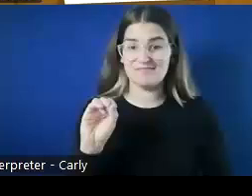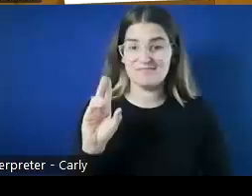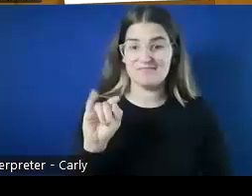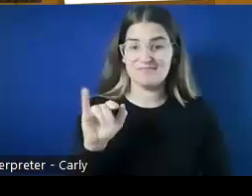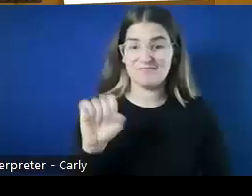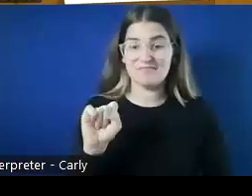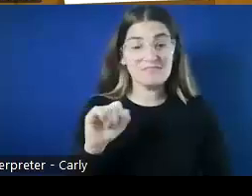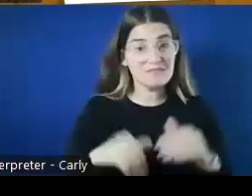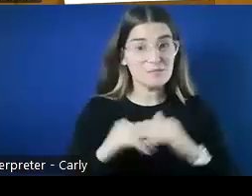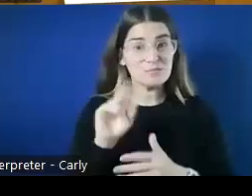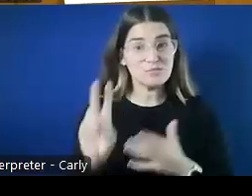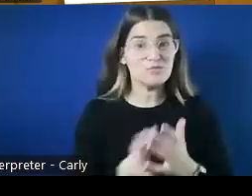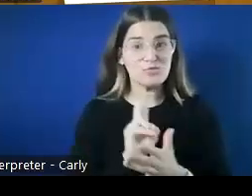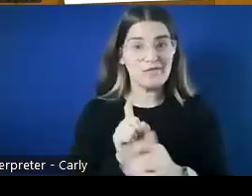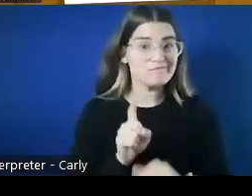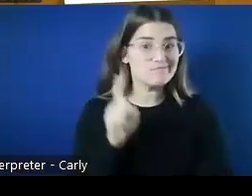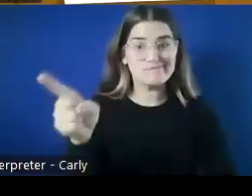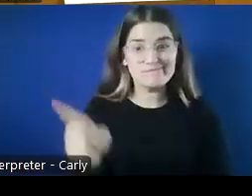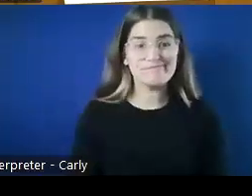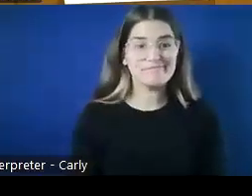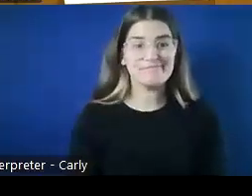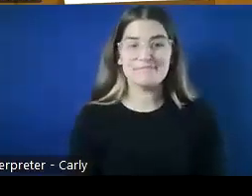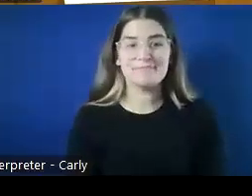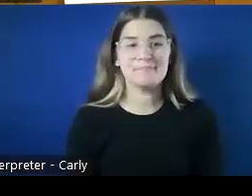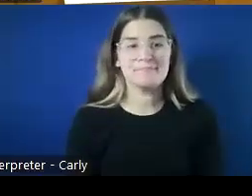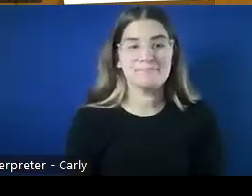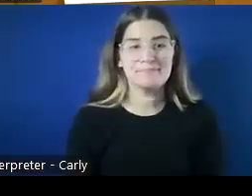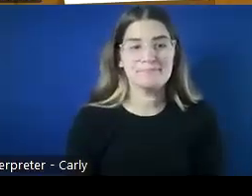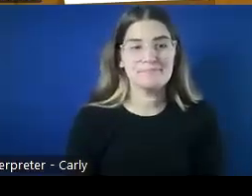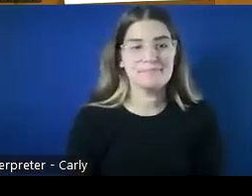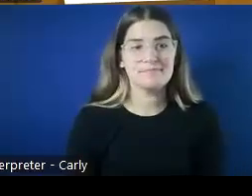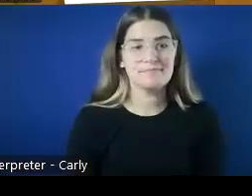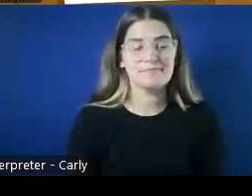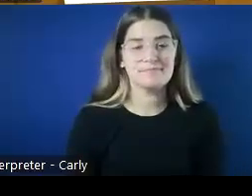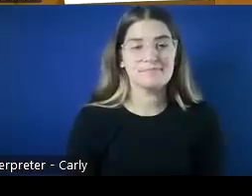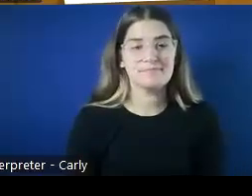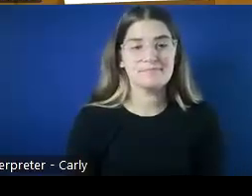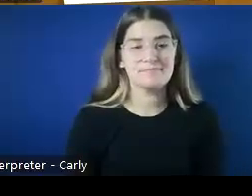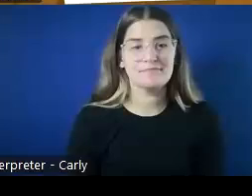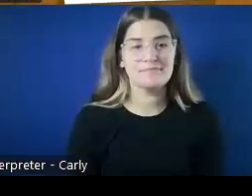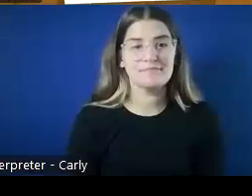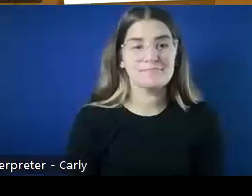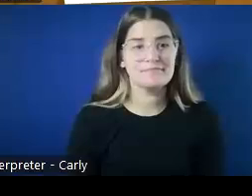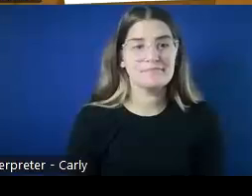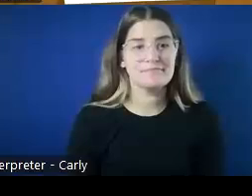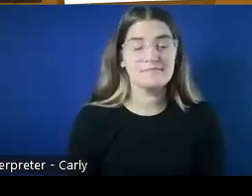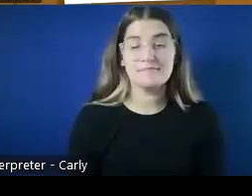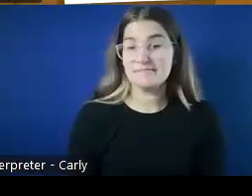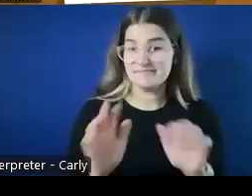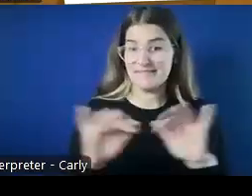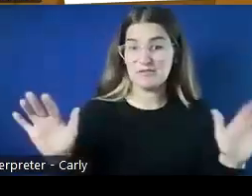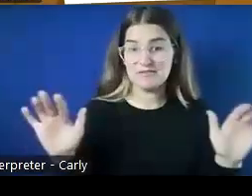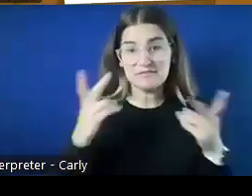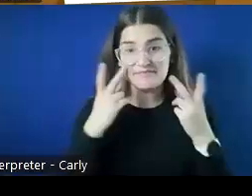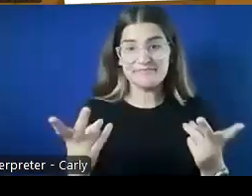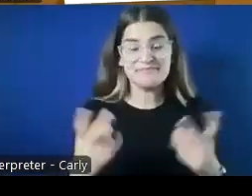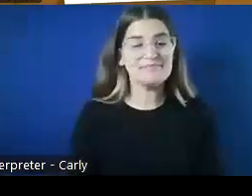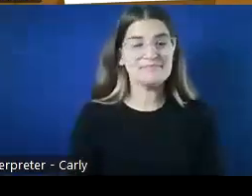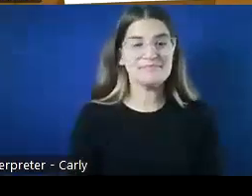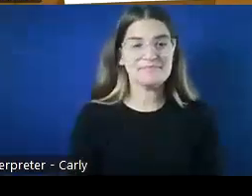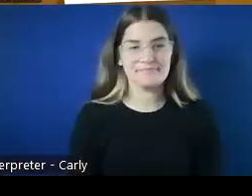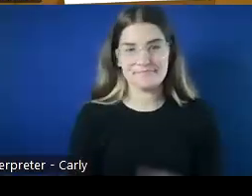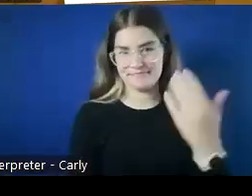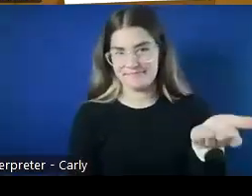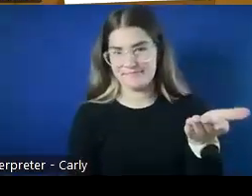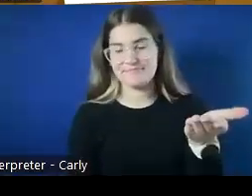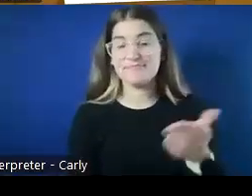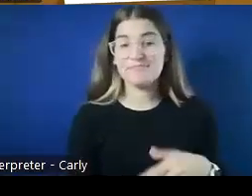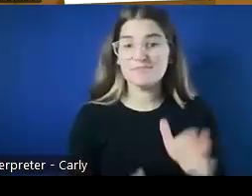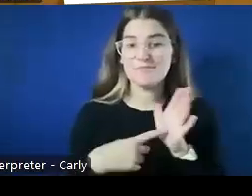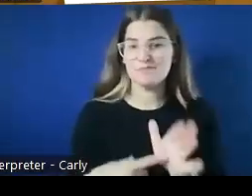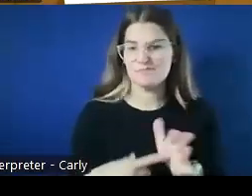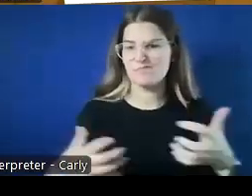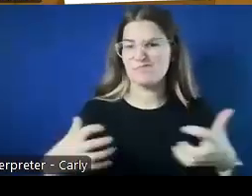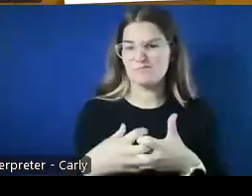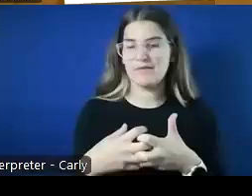away the diversity of the families that we see is representative of the population for this